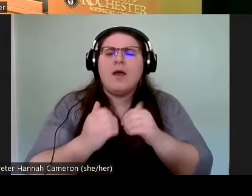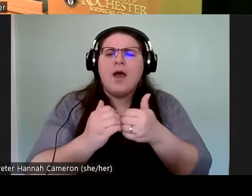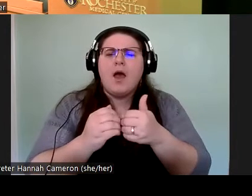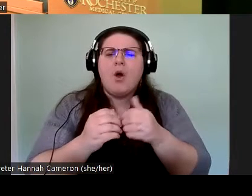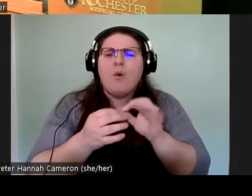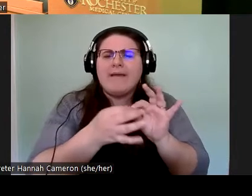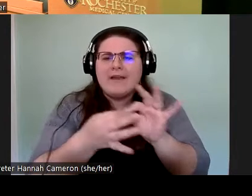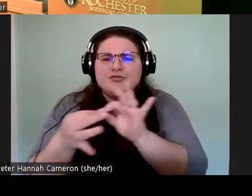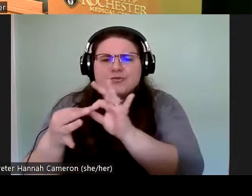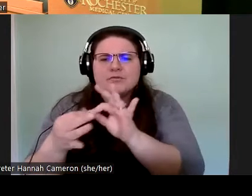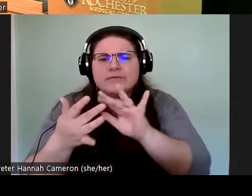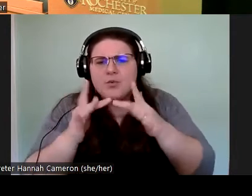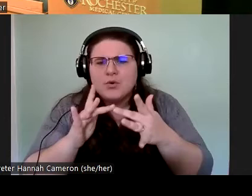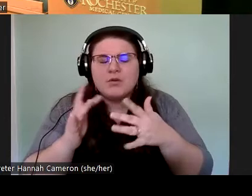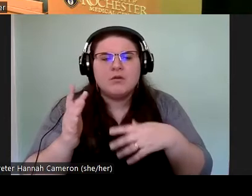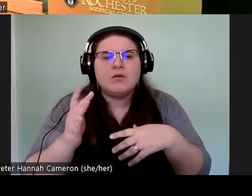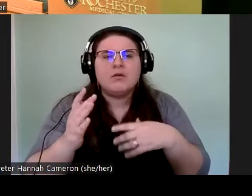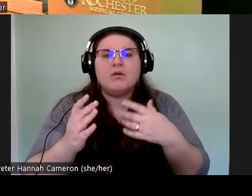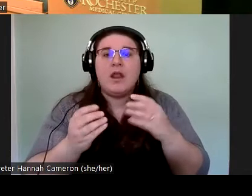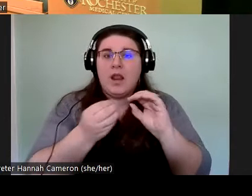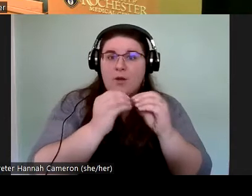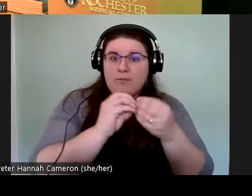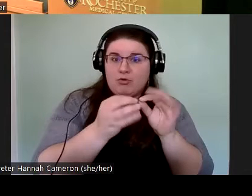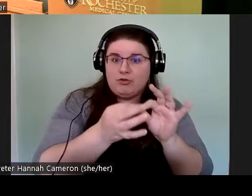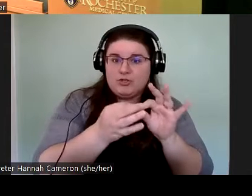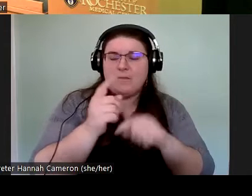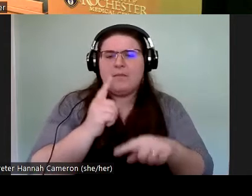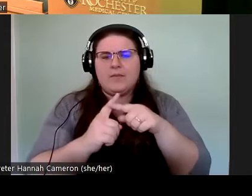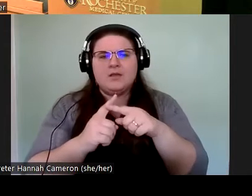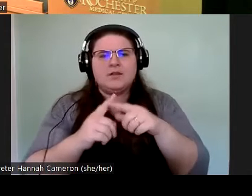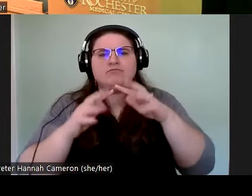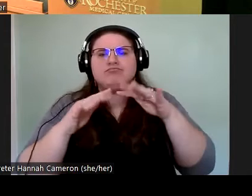right so do they have three friends do they have five friends um you know are those good friends